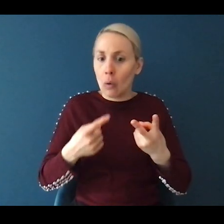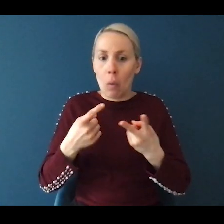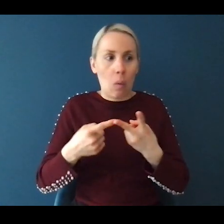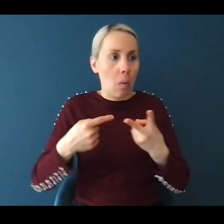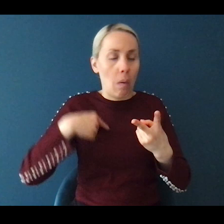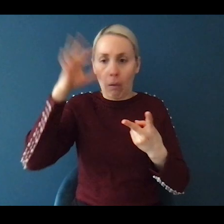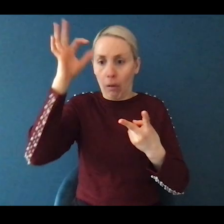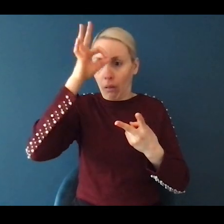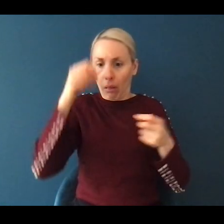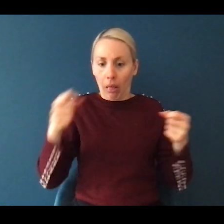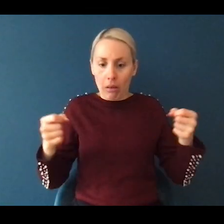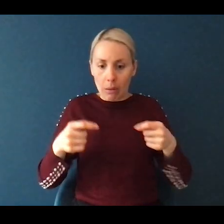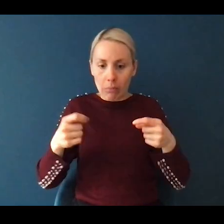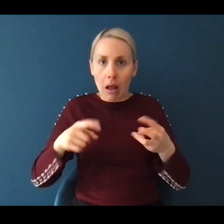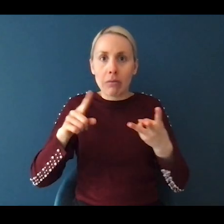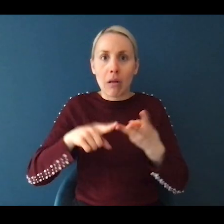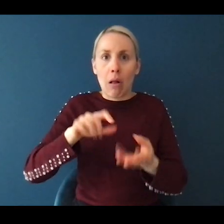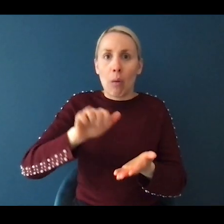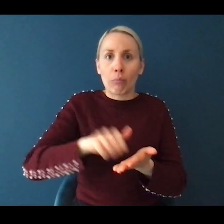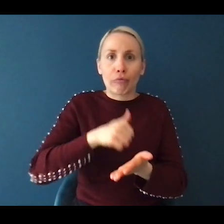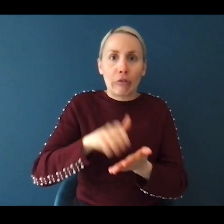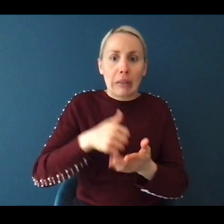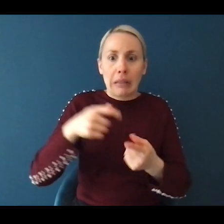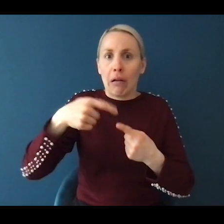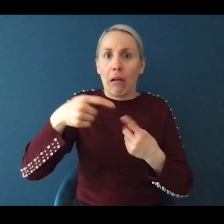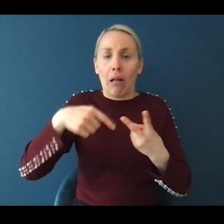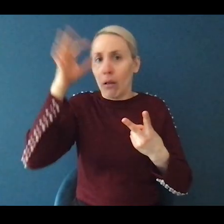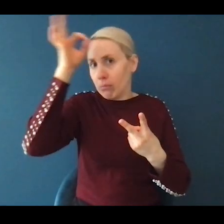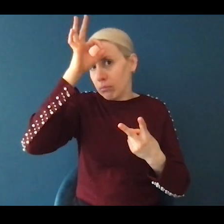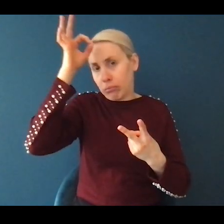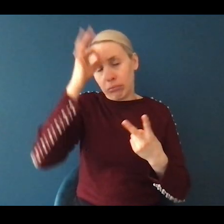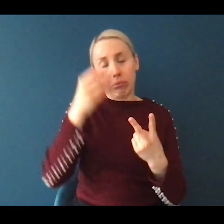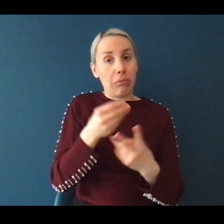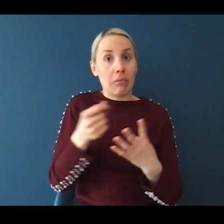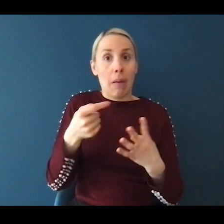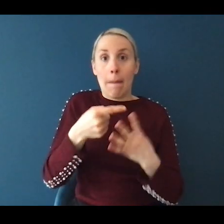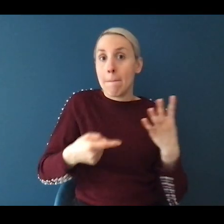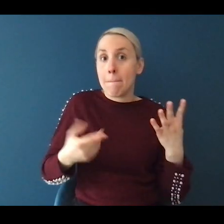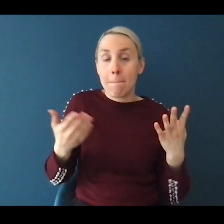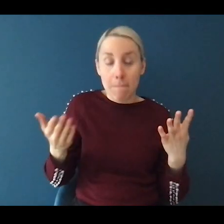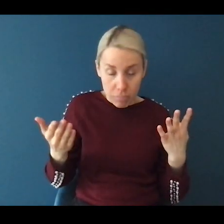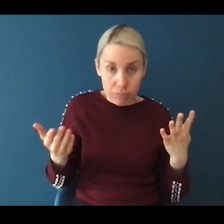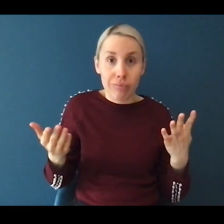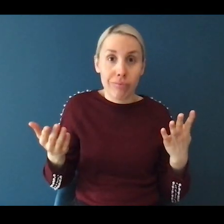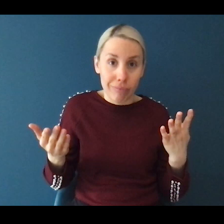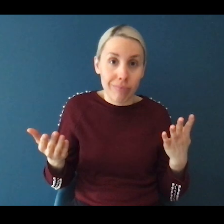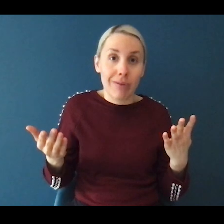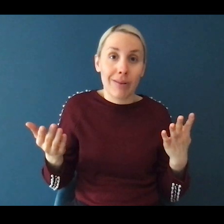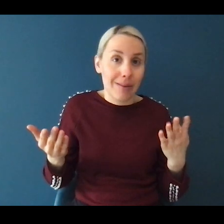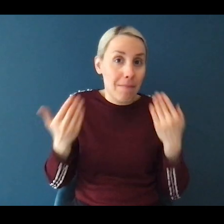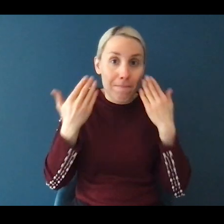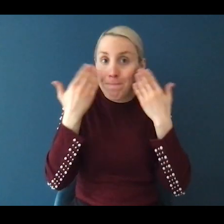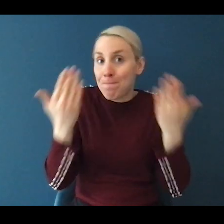and working you know with subtitles and printing with Spectrum which was amazing